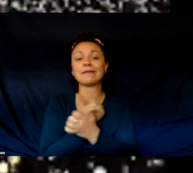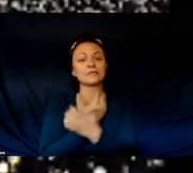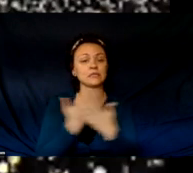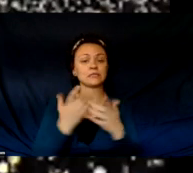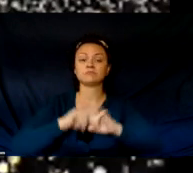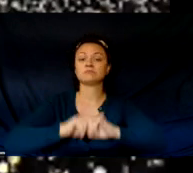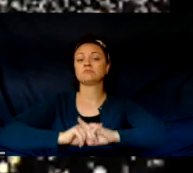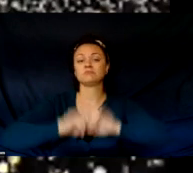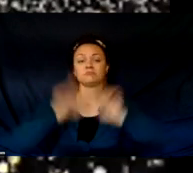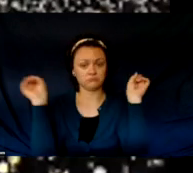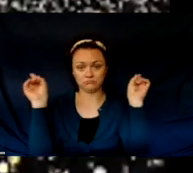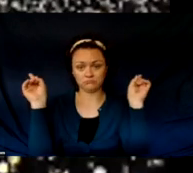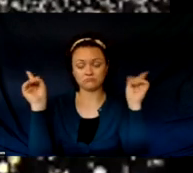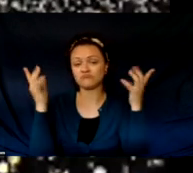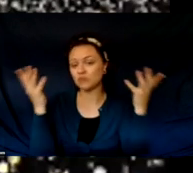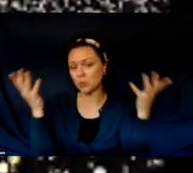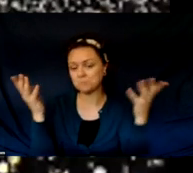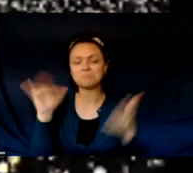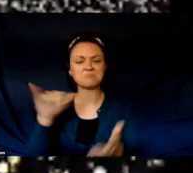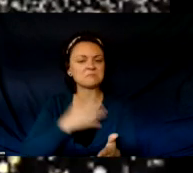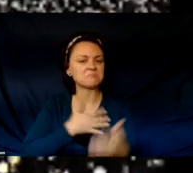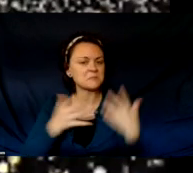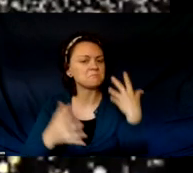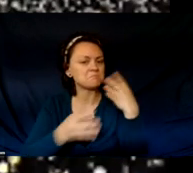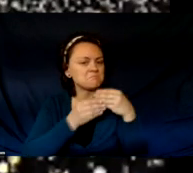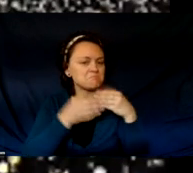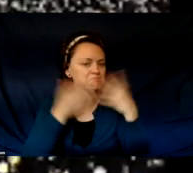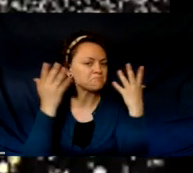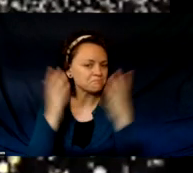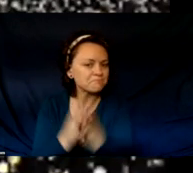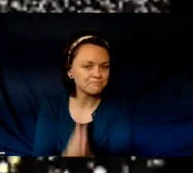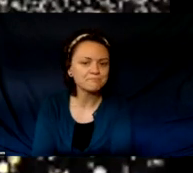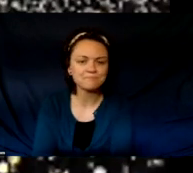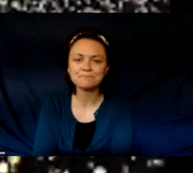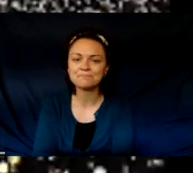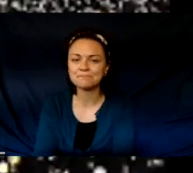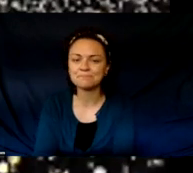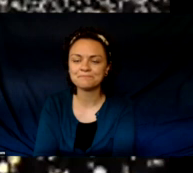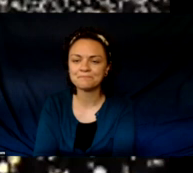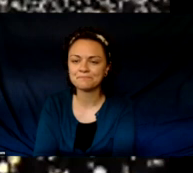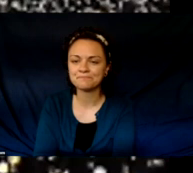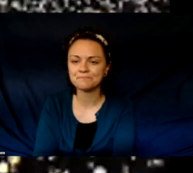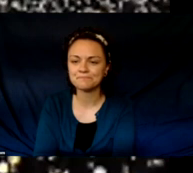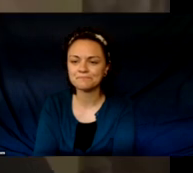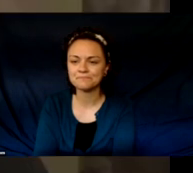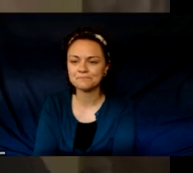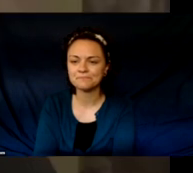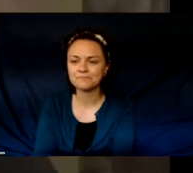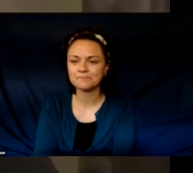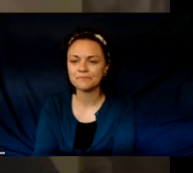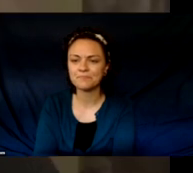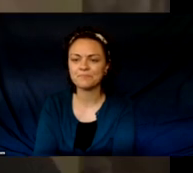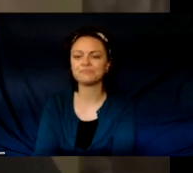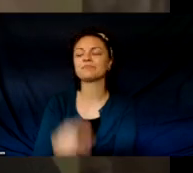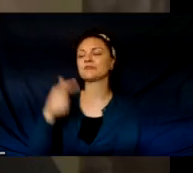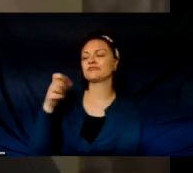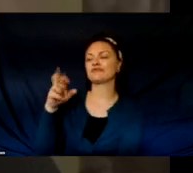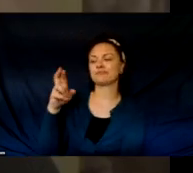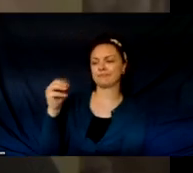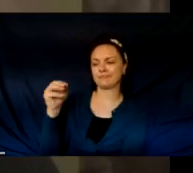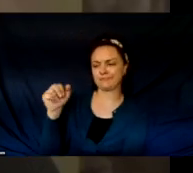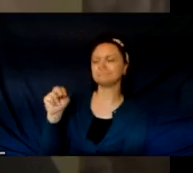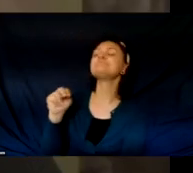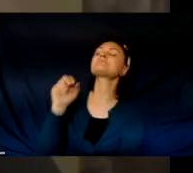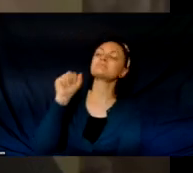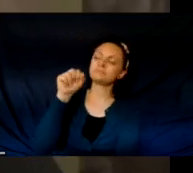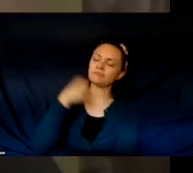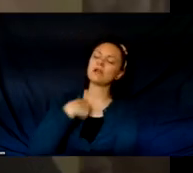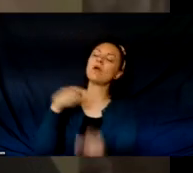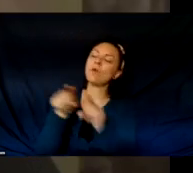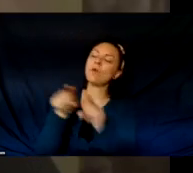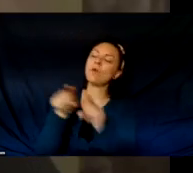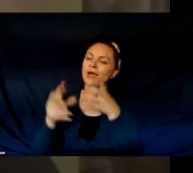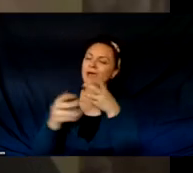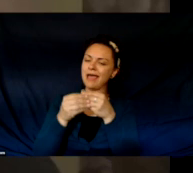Yeah, I would add being thoughtful about